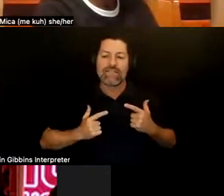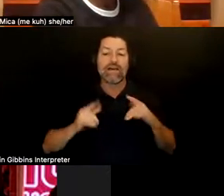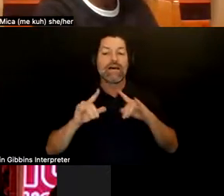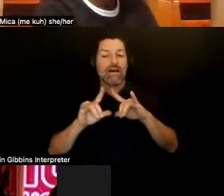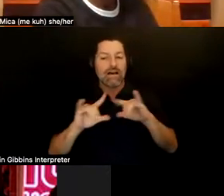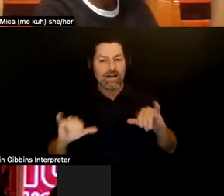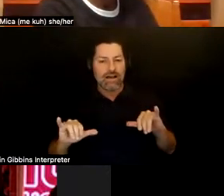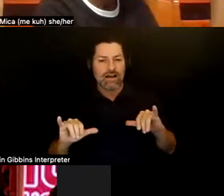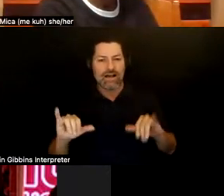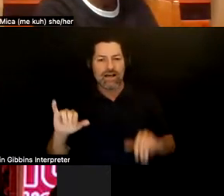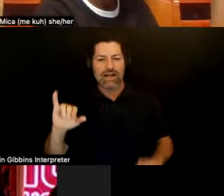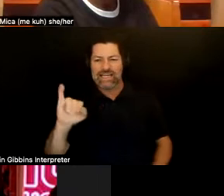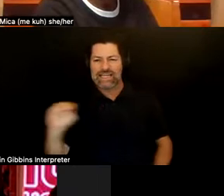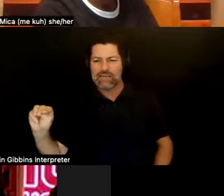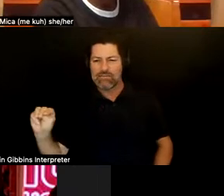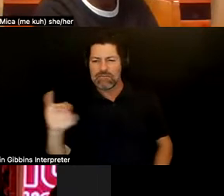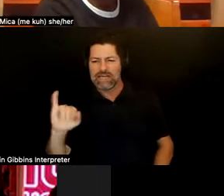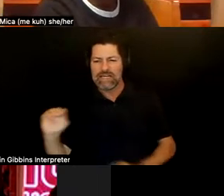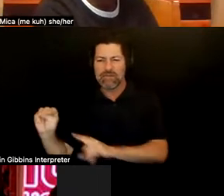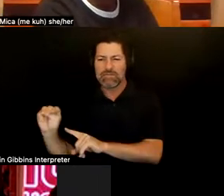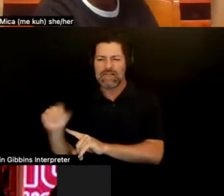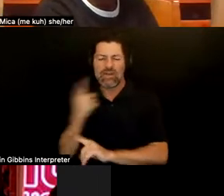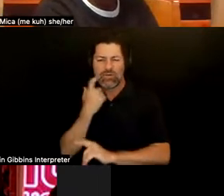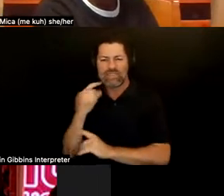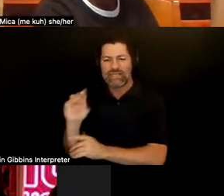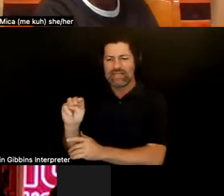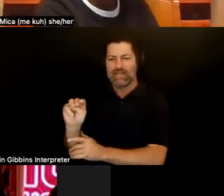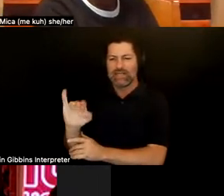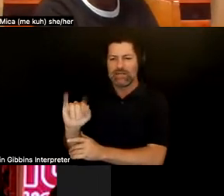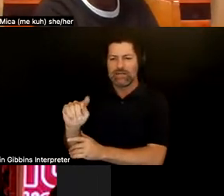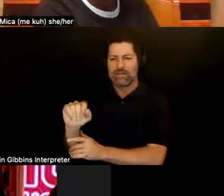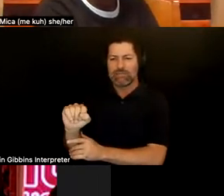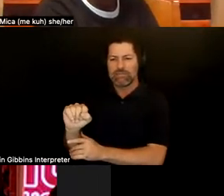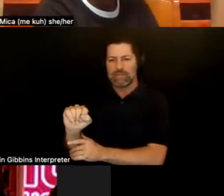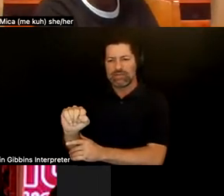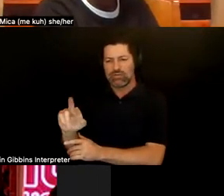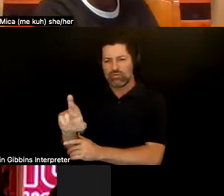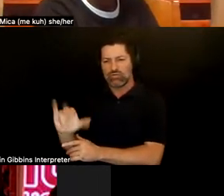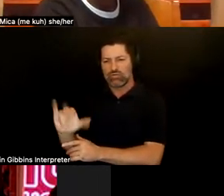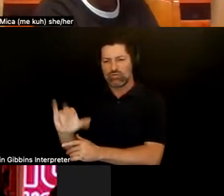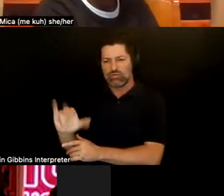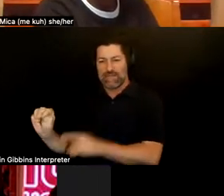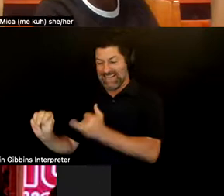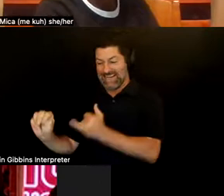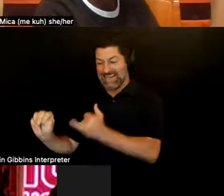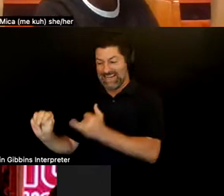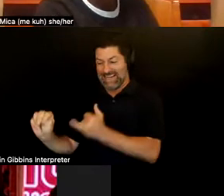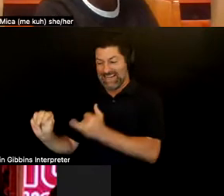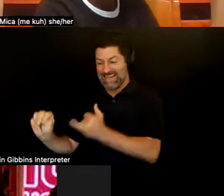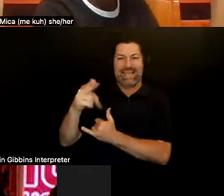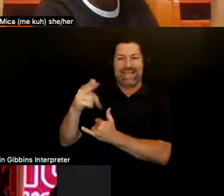on it theme remember I said, meets Brian. 20:18:31 This is high-em. There is in the